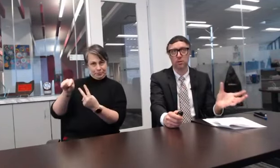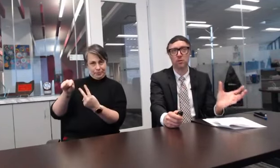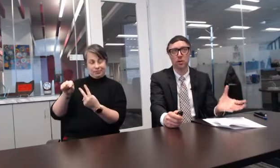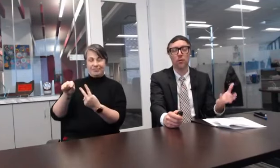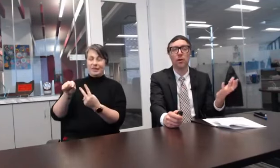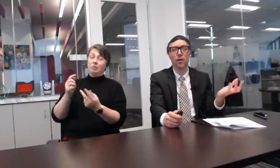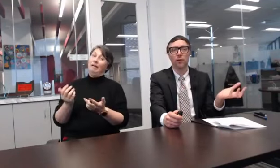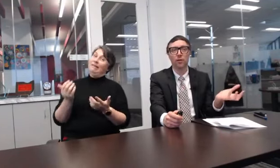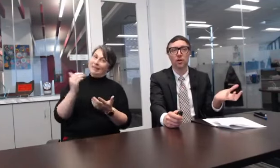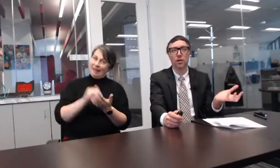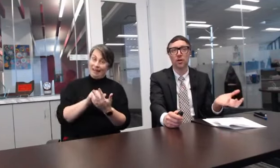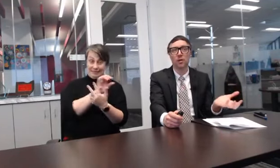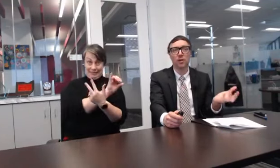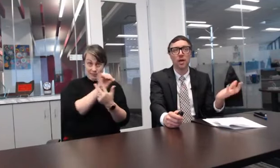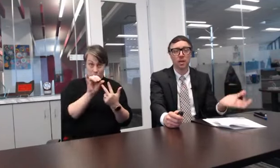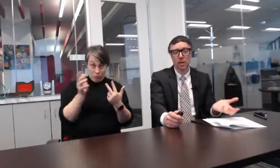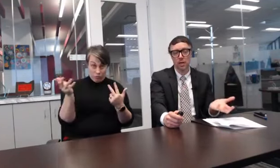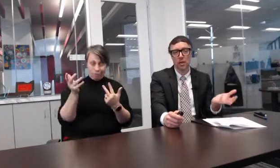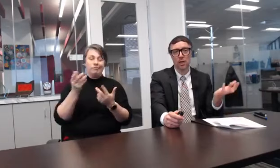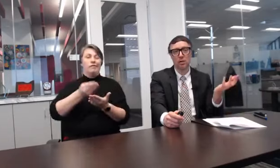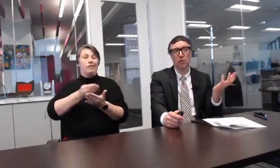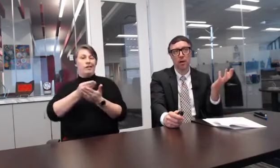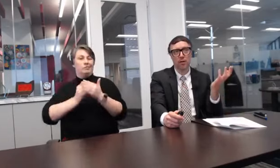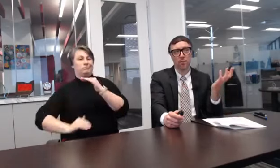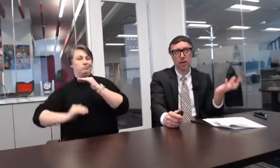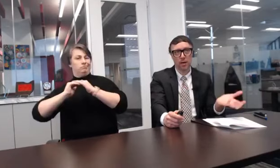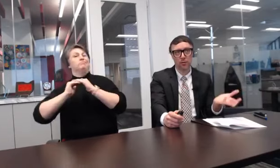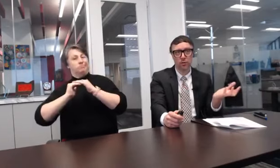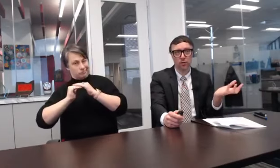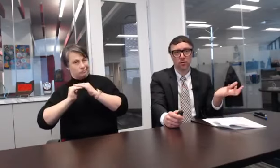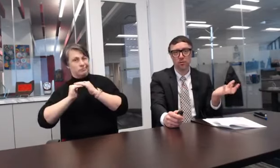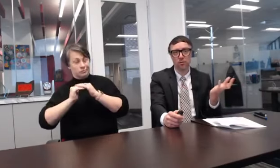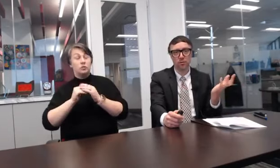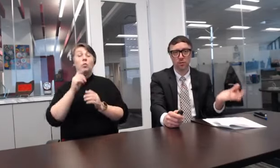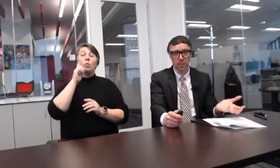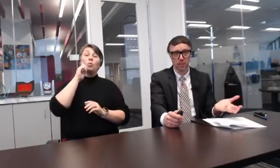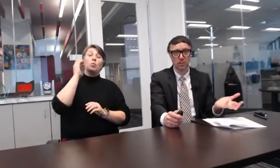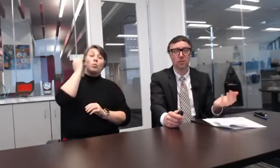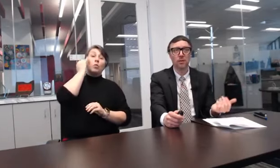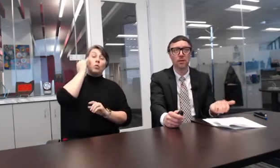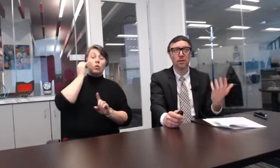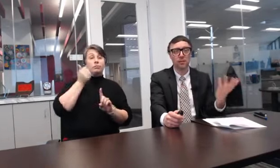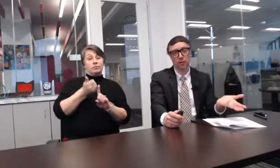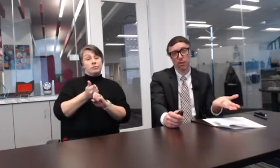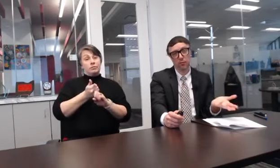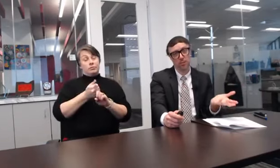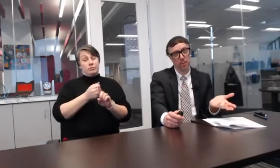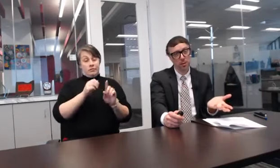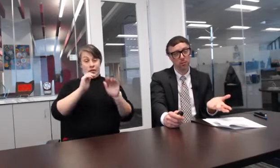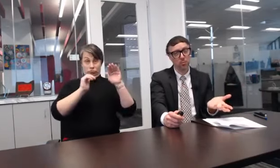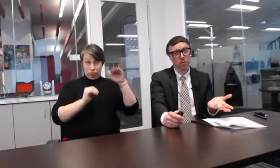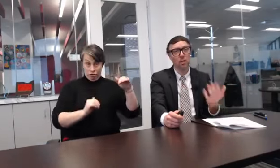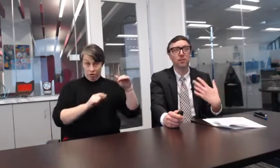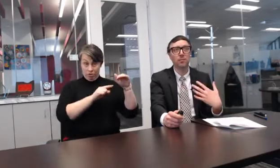So if you're a kid and you have behavioral needs, the SELF Waiver may be appropriate,